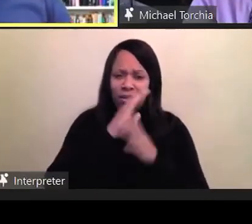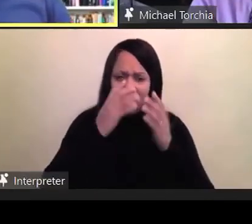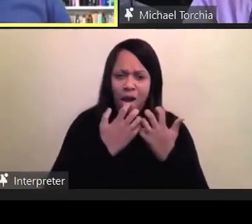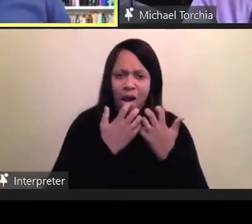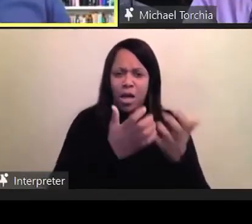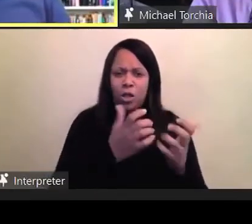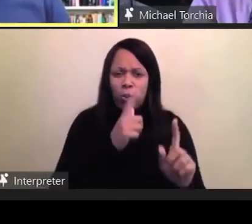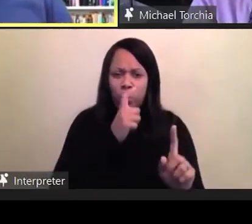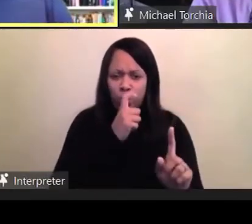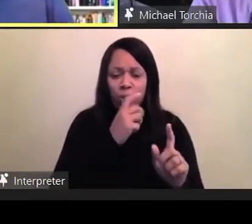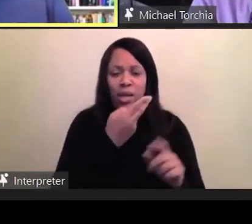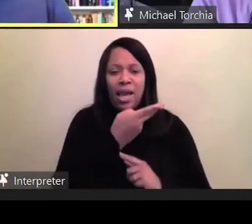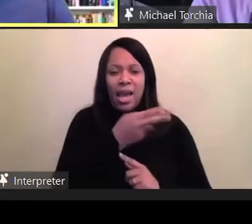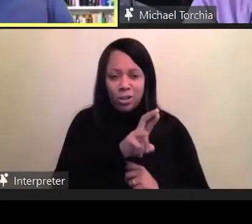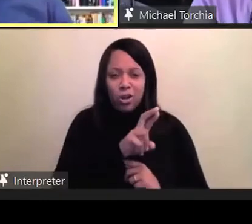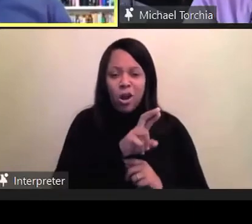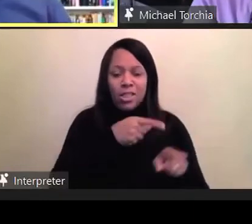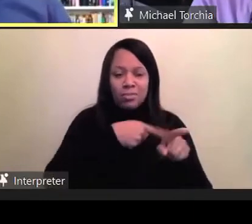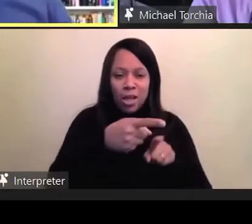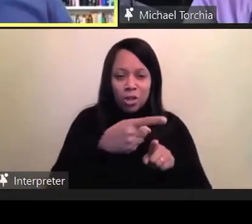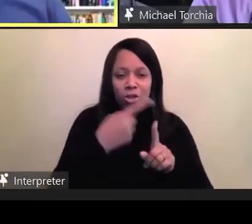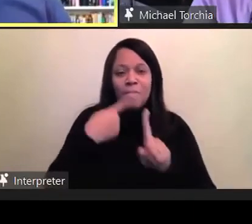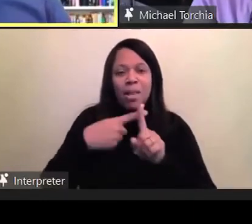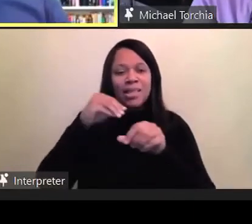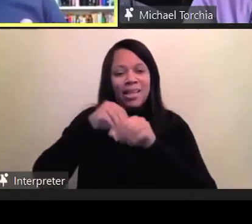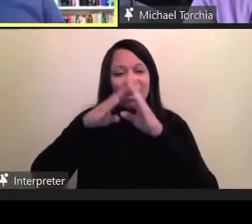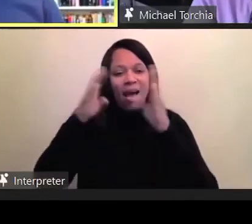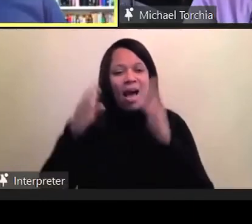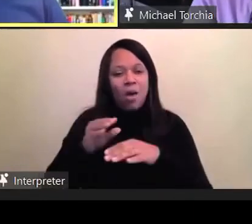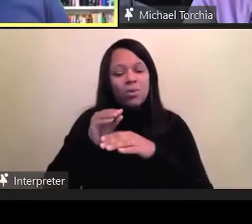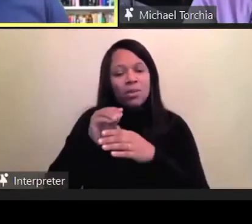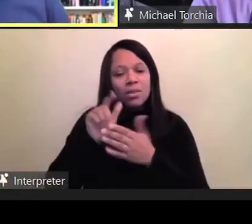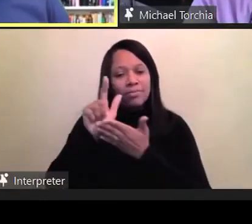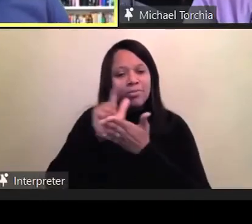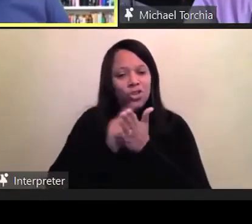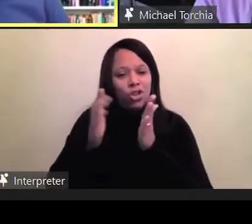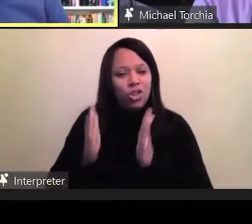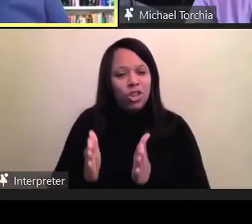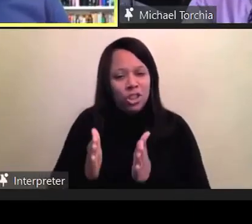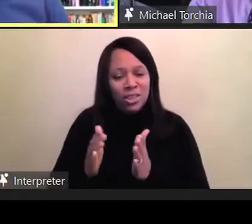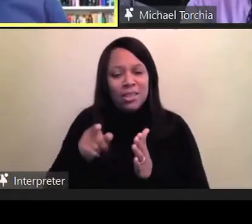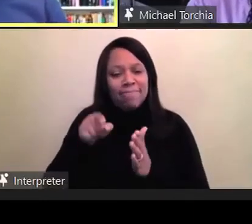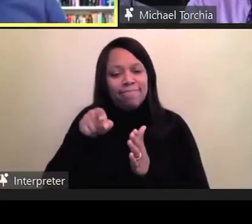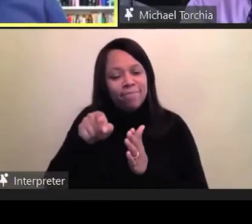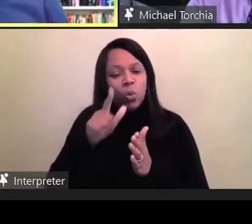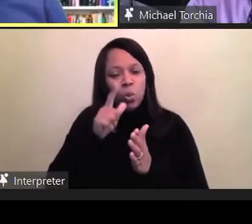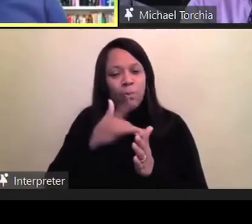and in-house counsel attorneys involved to some degree in employment matters at their firms.